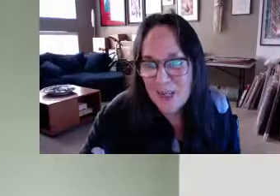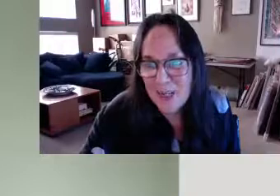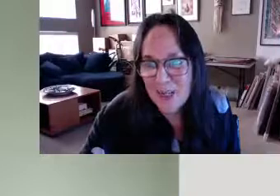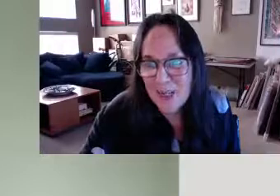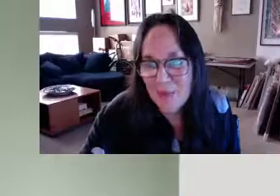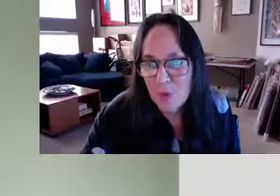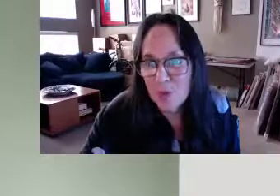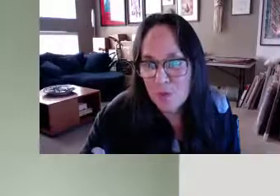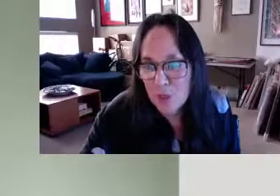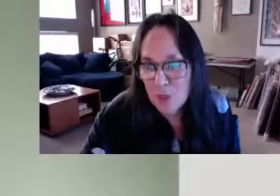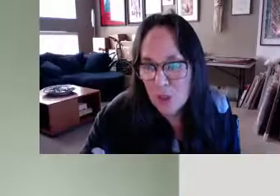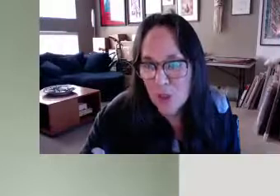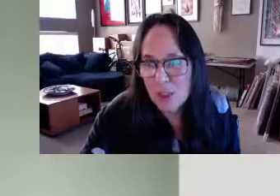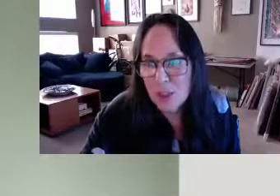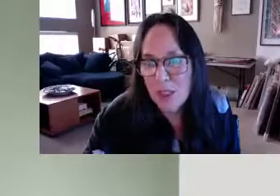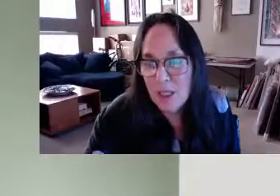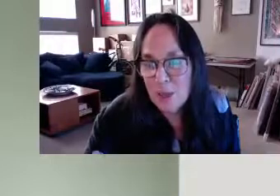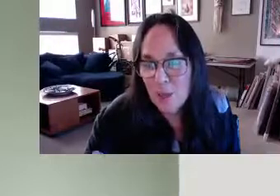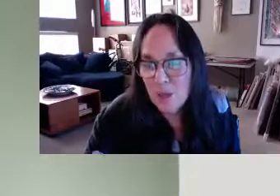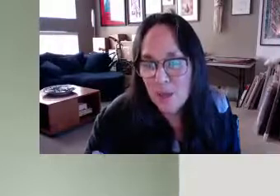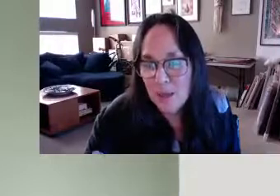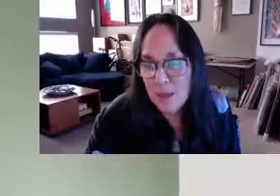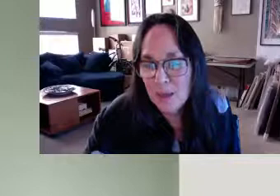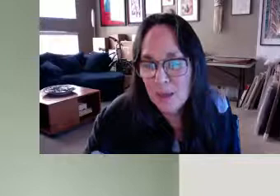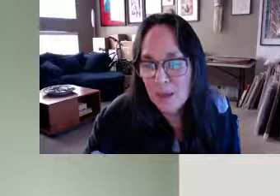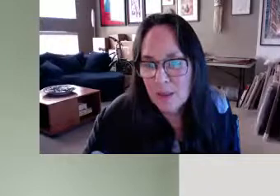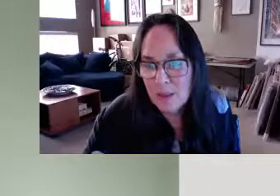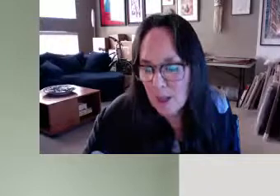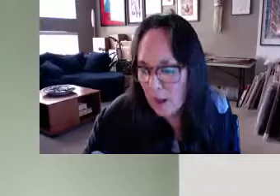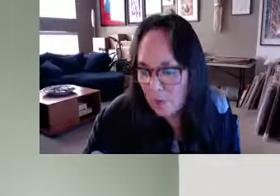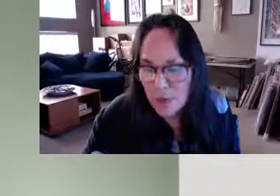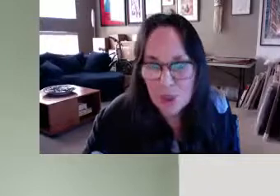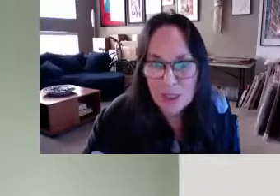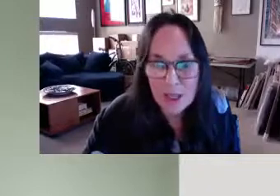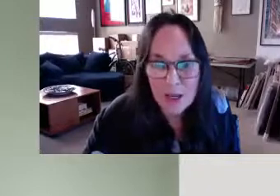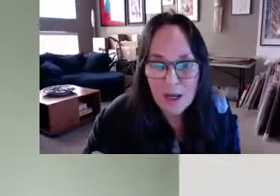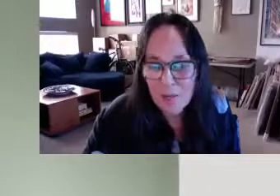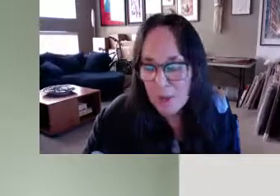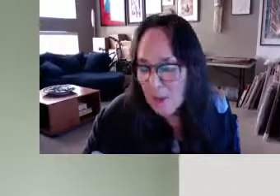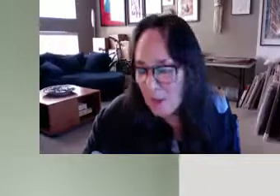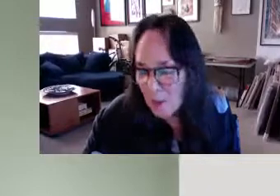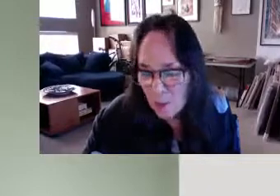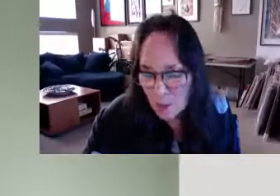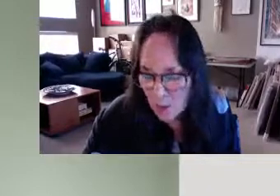and then of course Fringe and you know the the the how Fringe is alive you know on